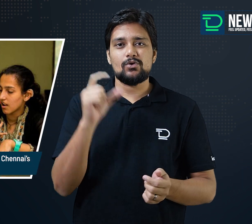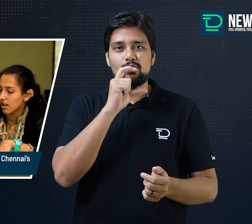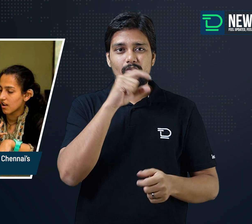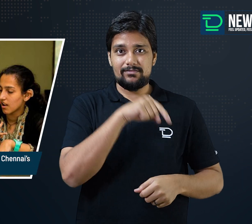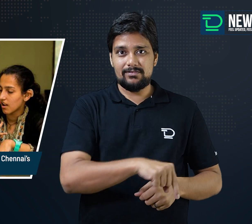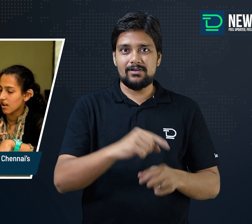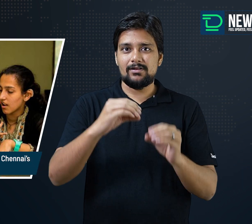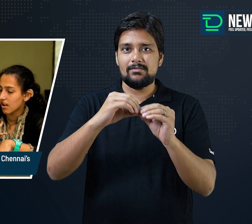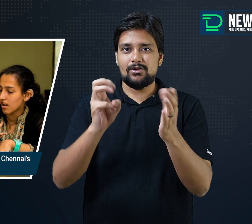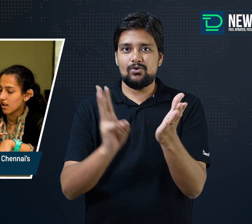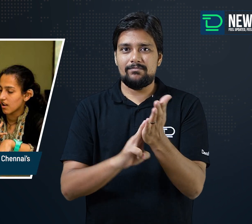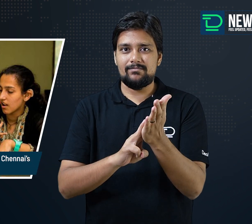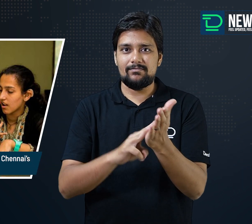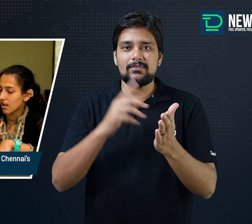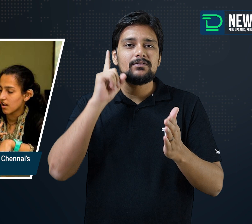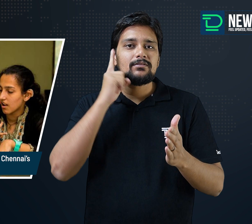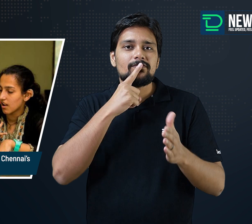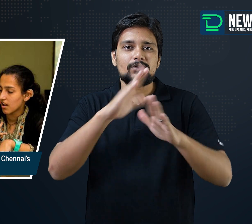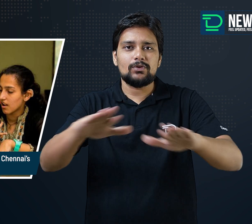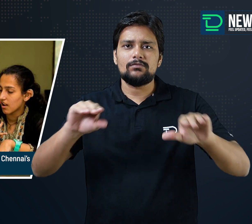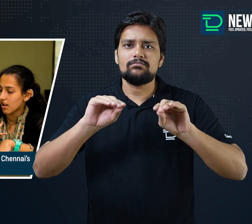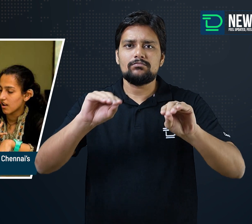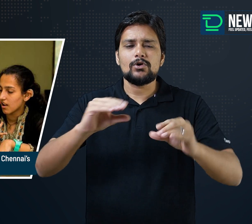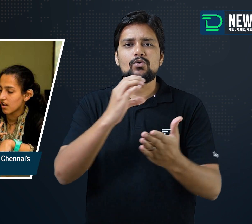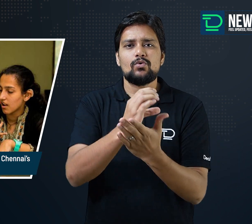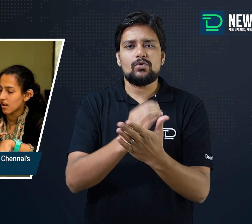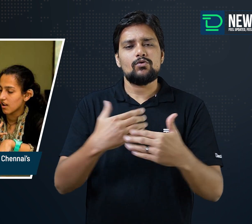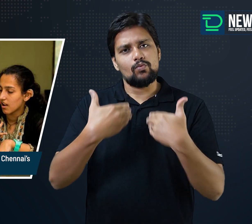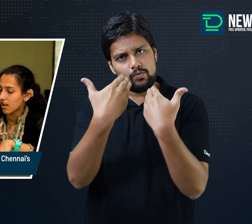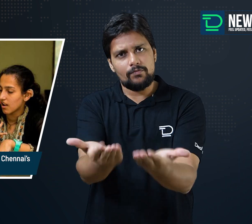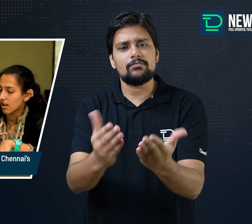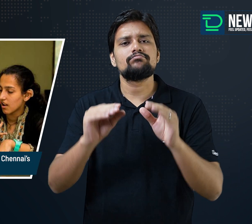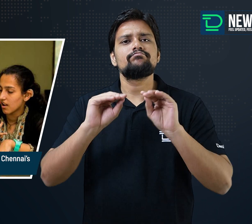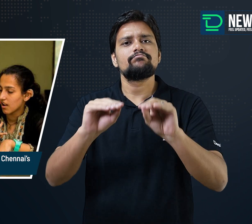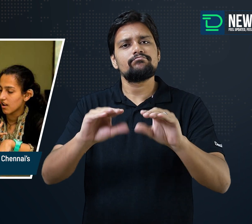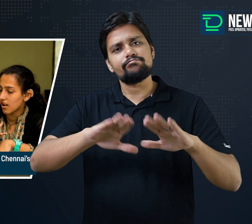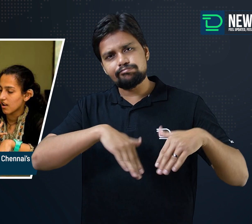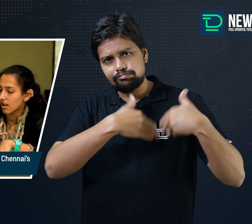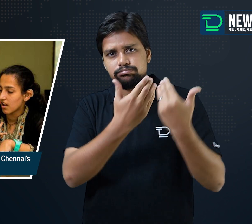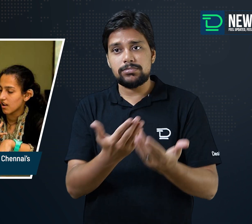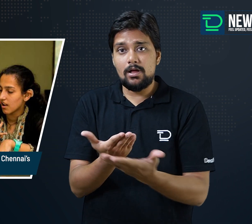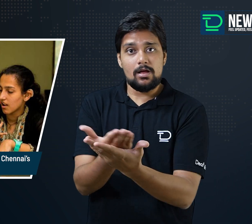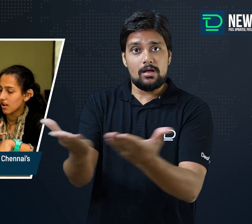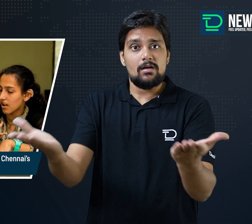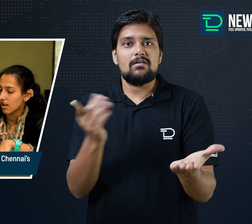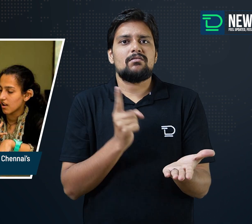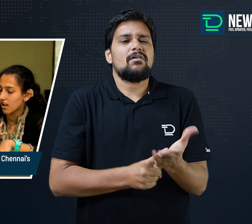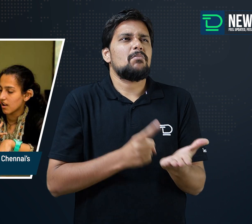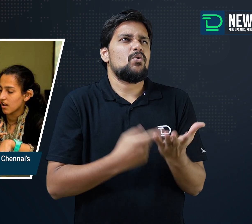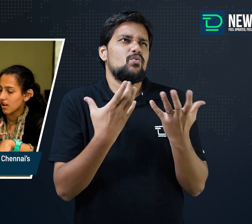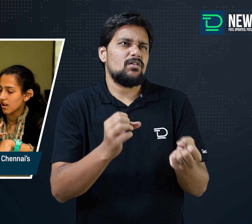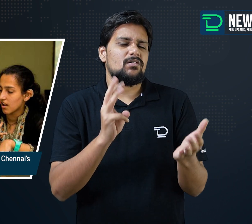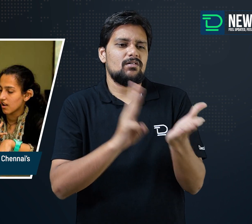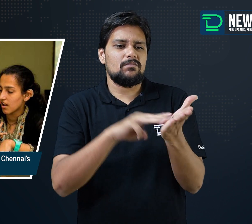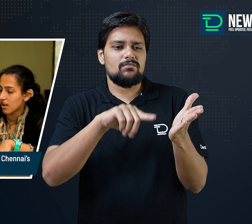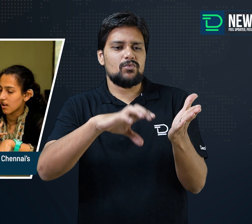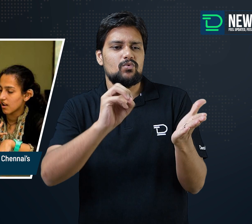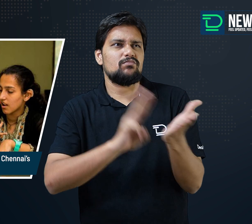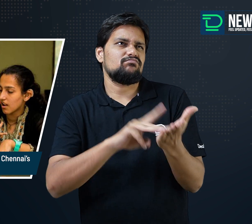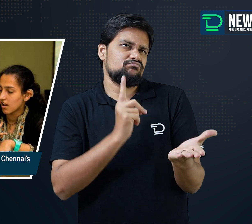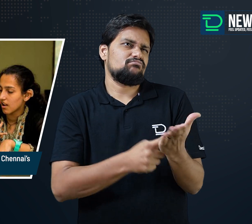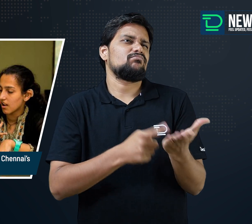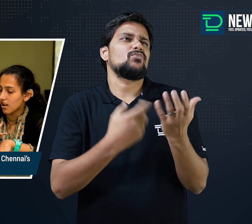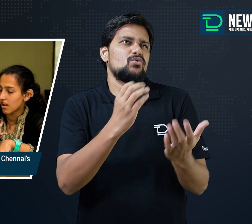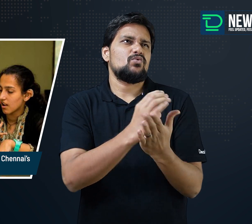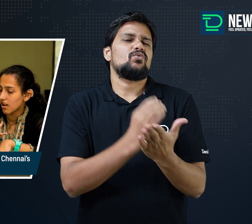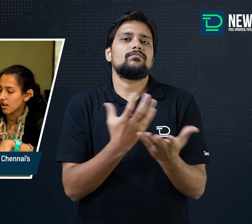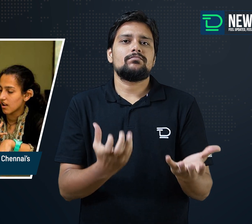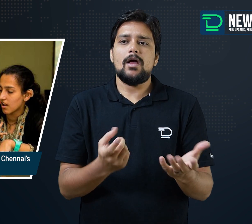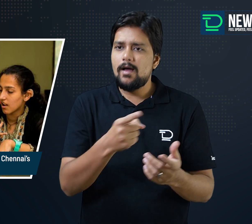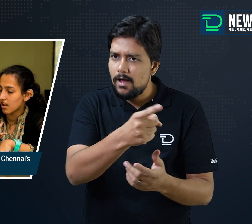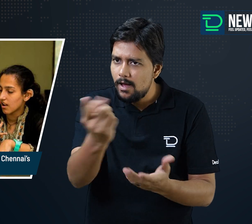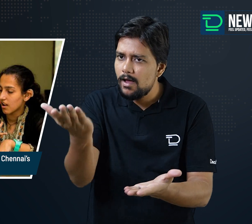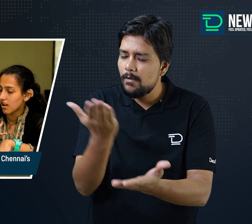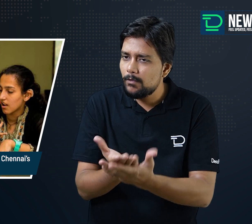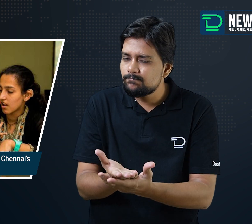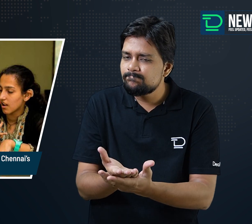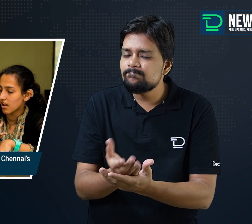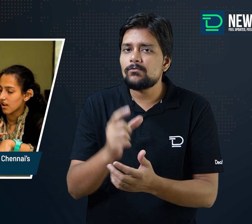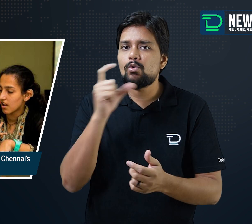Since college offers a B Com course for deaf students, there were demands to start M Com as well.